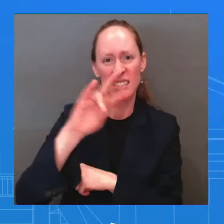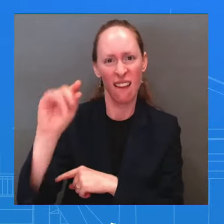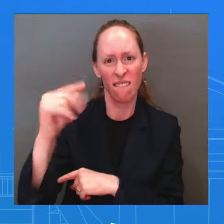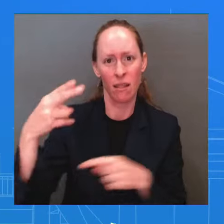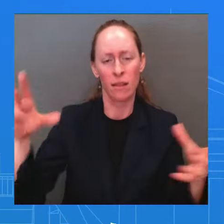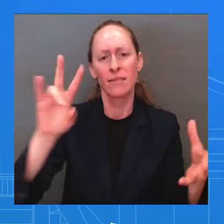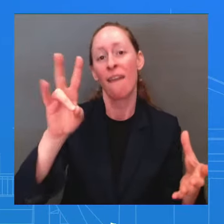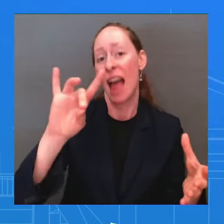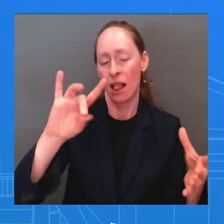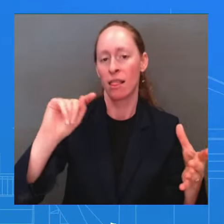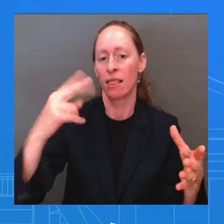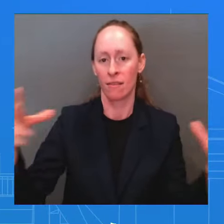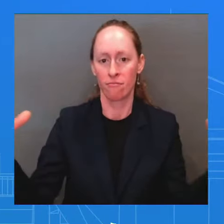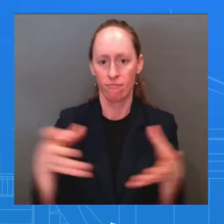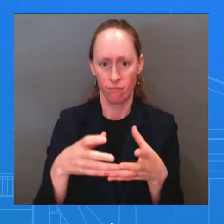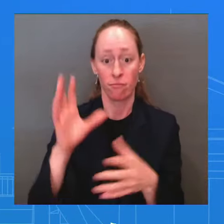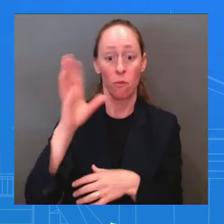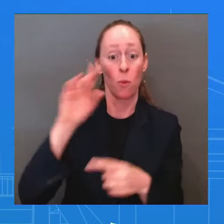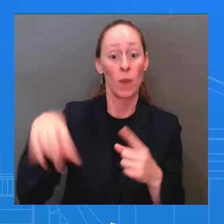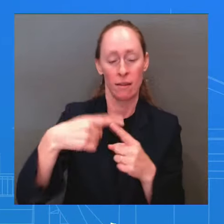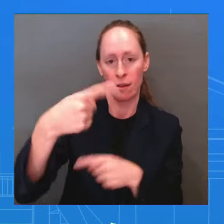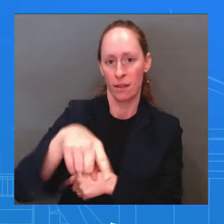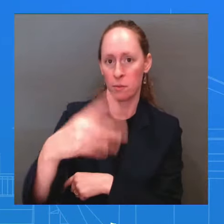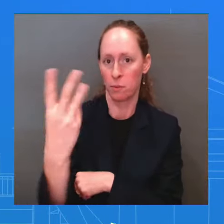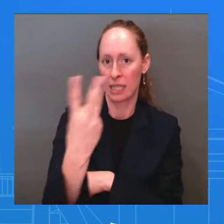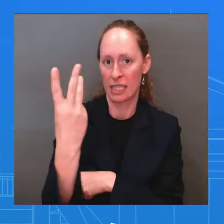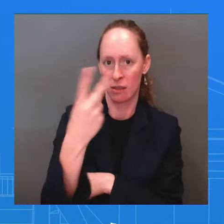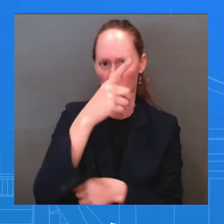And he's eager to use this trip to advance U.S. interests and values